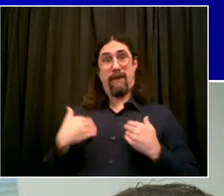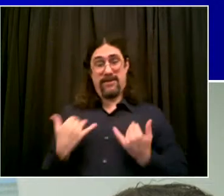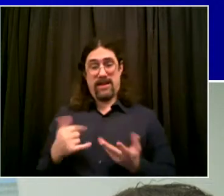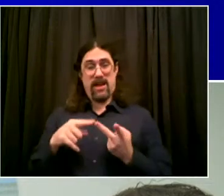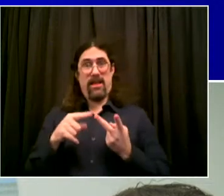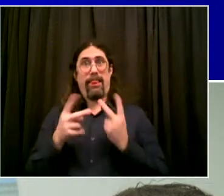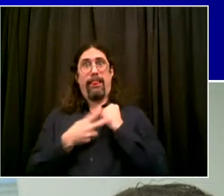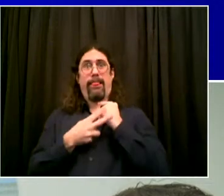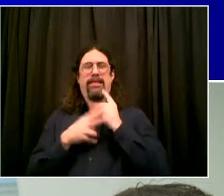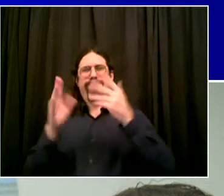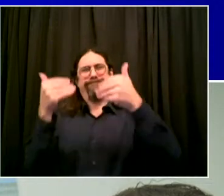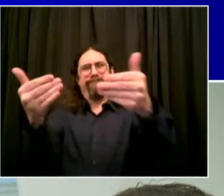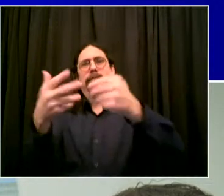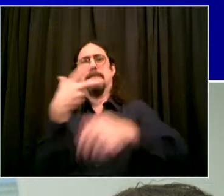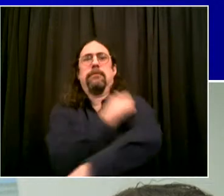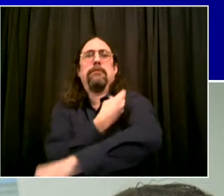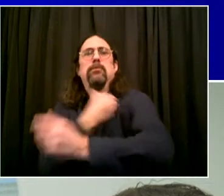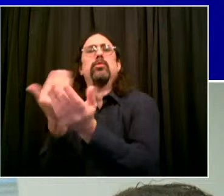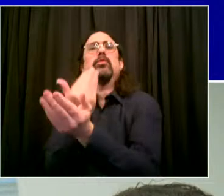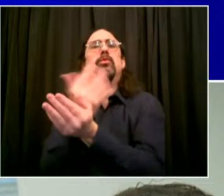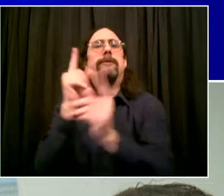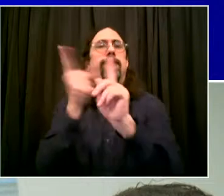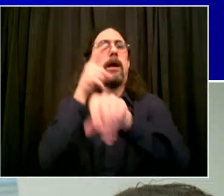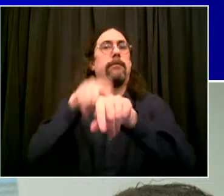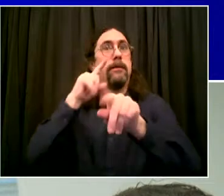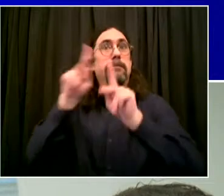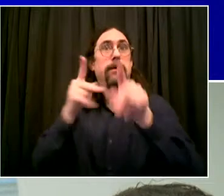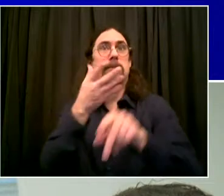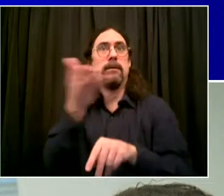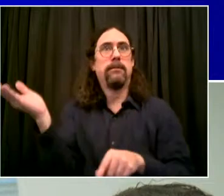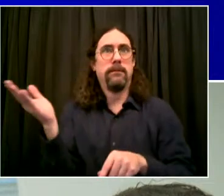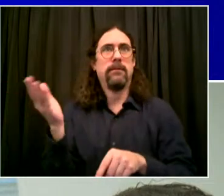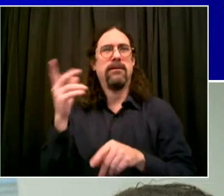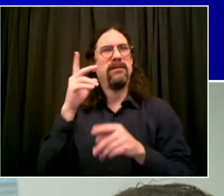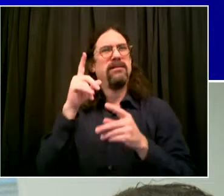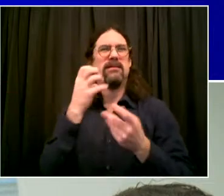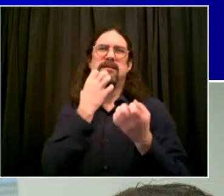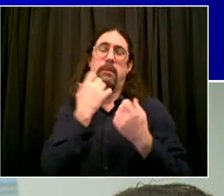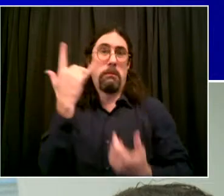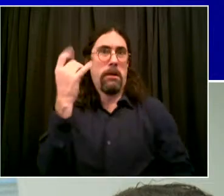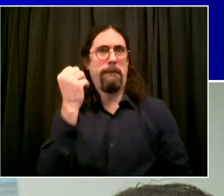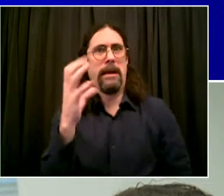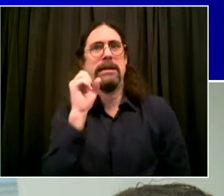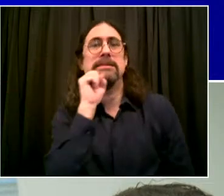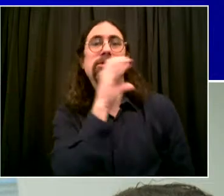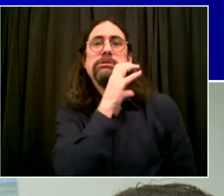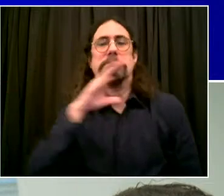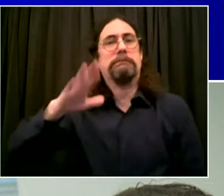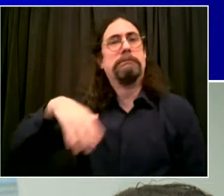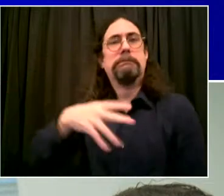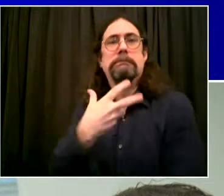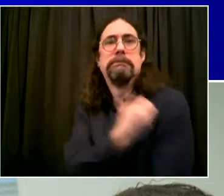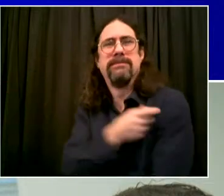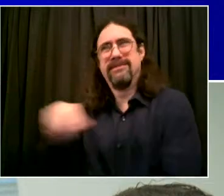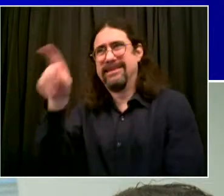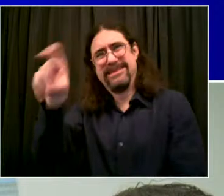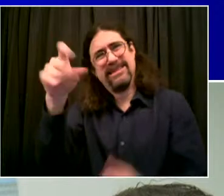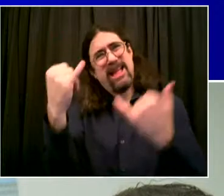TO SENIOR ABOUT WHAT THISIS ANMES TO THEM, IT SOUNDS OBVIOUS BUT I'M GOING TO SAY IT, , IT'S A